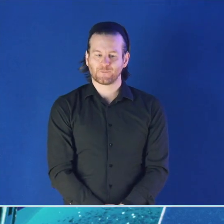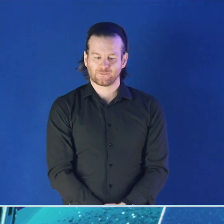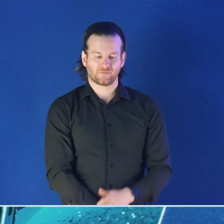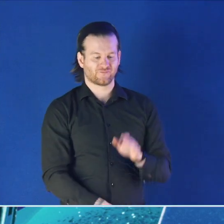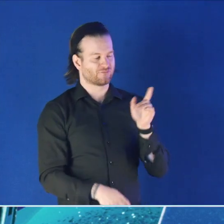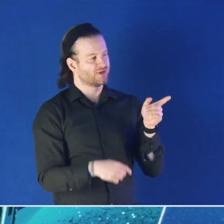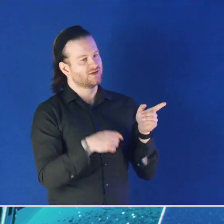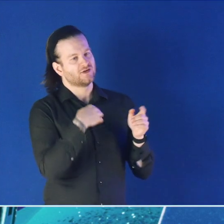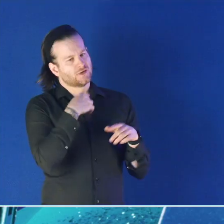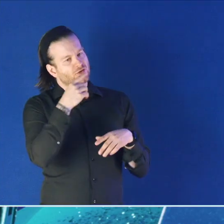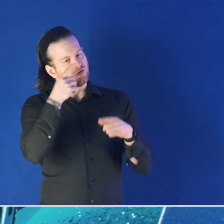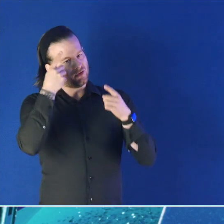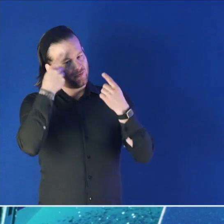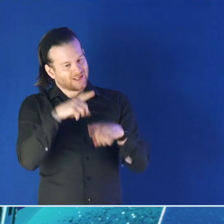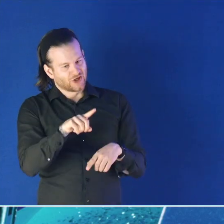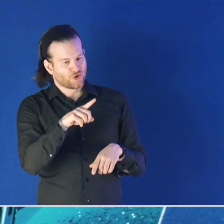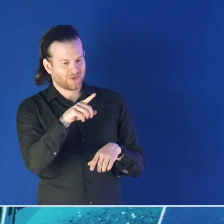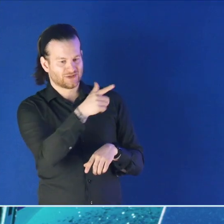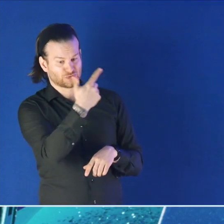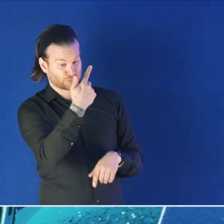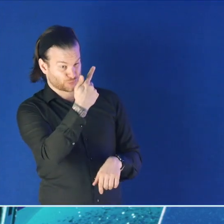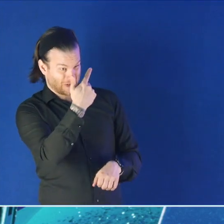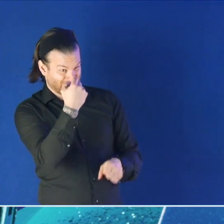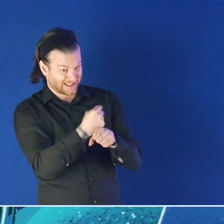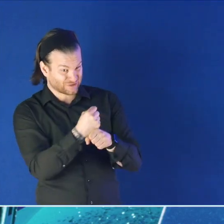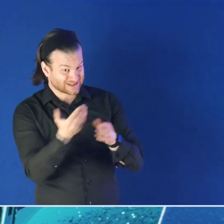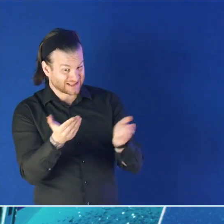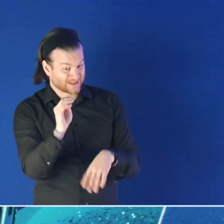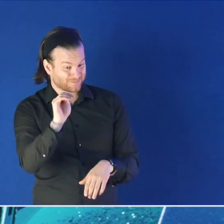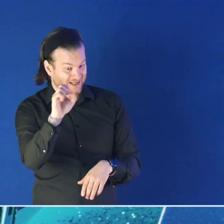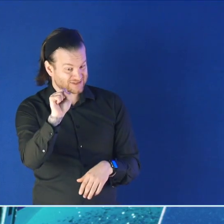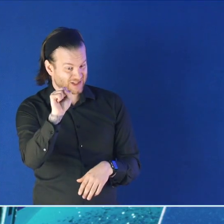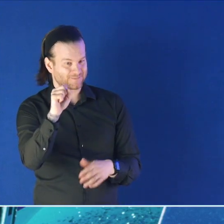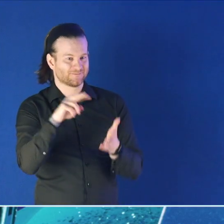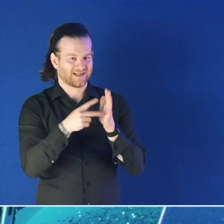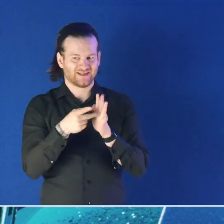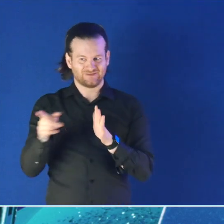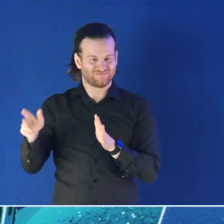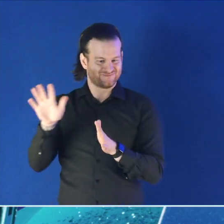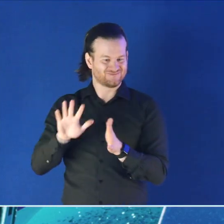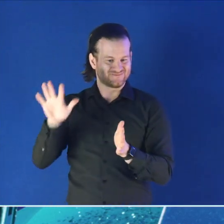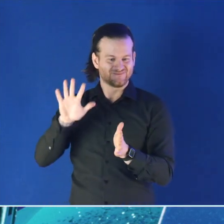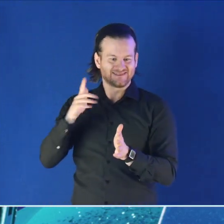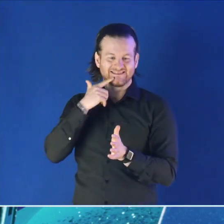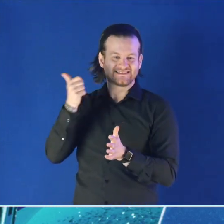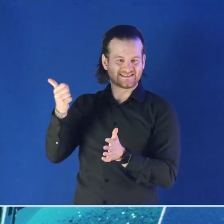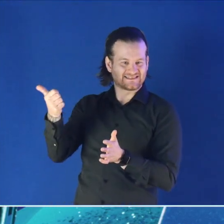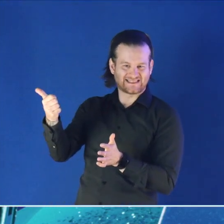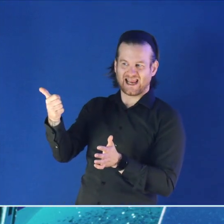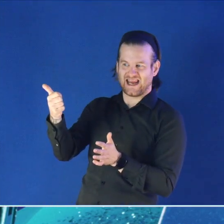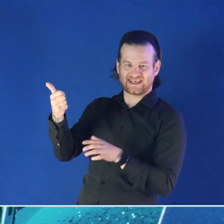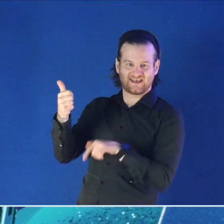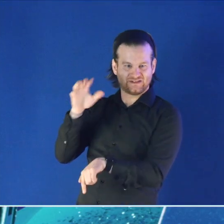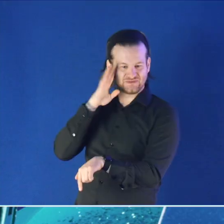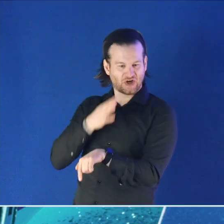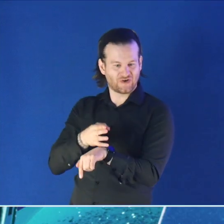So you started at Microsoft when you were 10. I was a baby as well. I didn't know you were allowed to work at 10. True. Amazing. Microsoft does wonders.